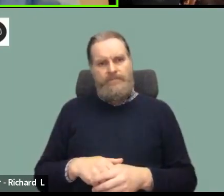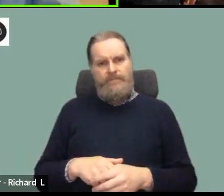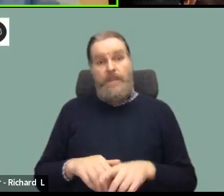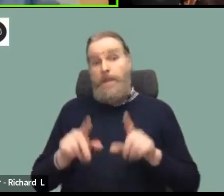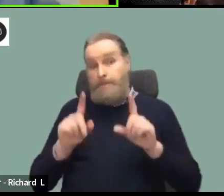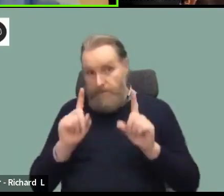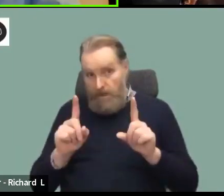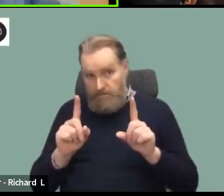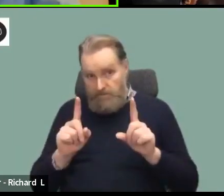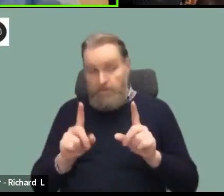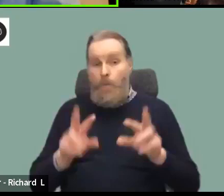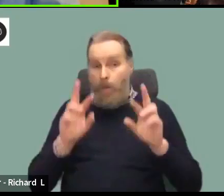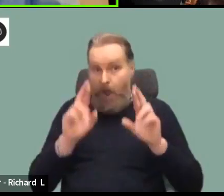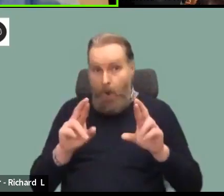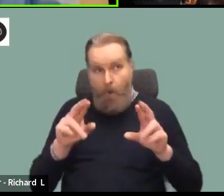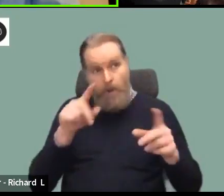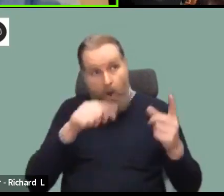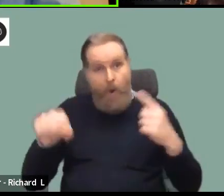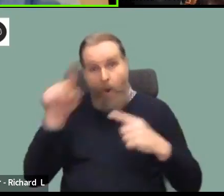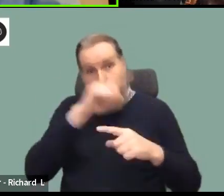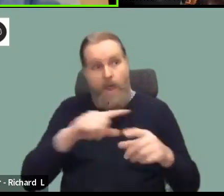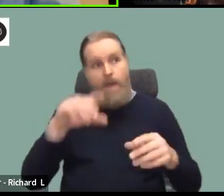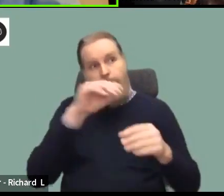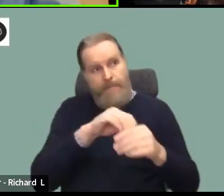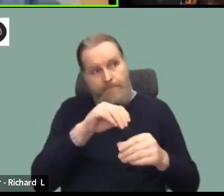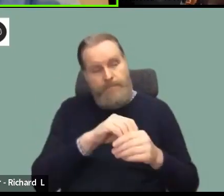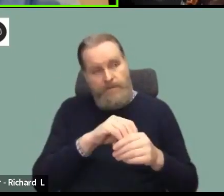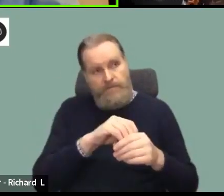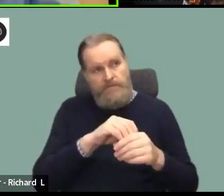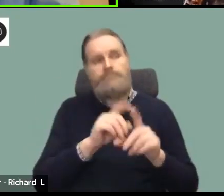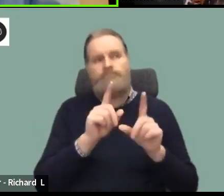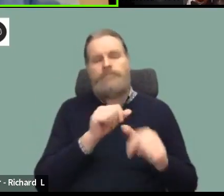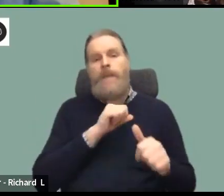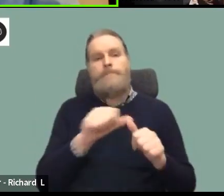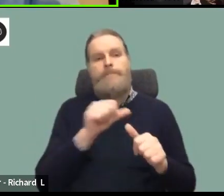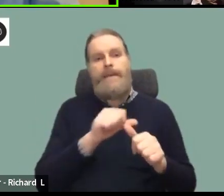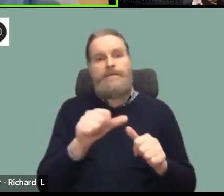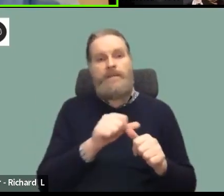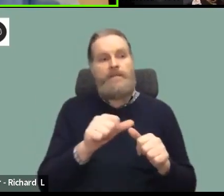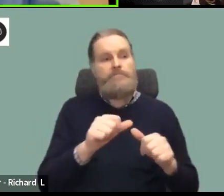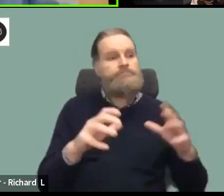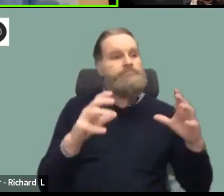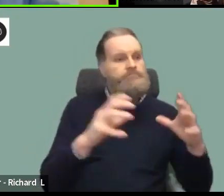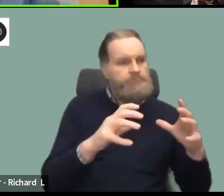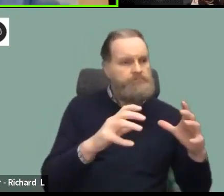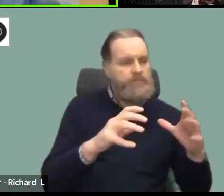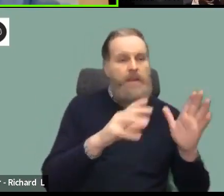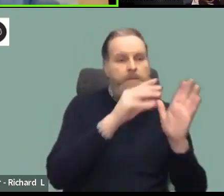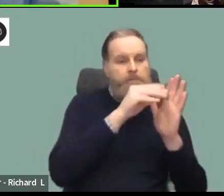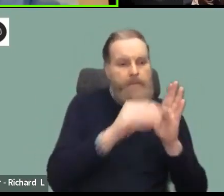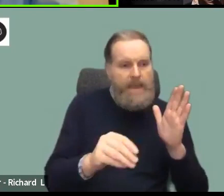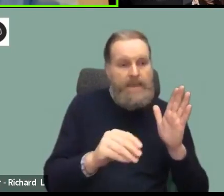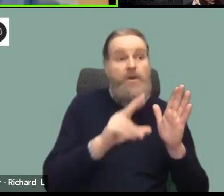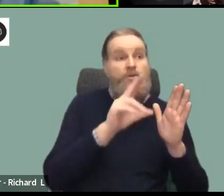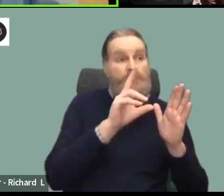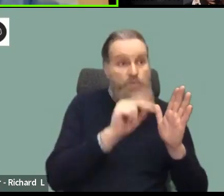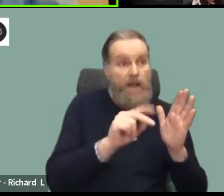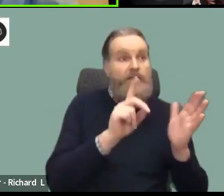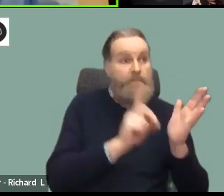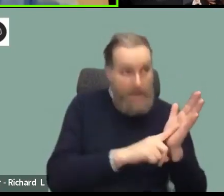of strike action. But what we hope those members. would would be able to see it would be able to see is that supporting others to me. modest financial contribution